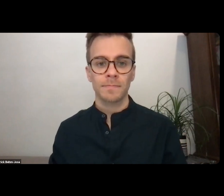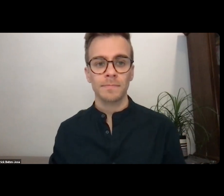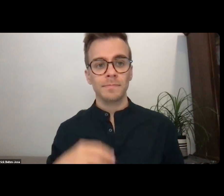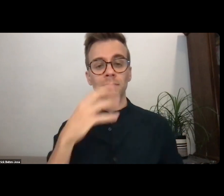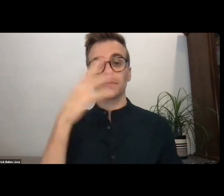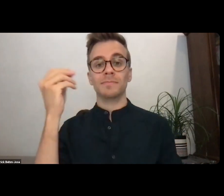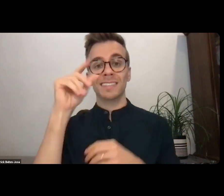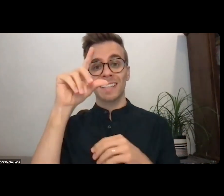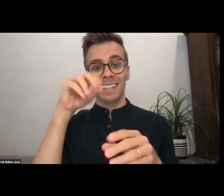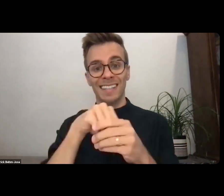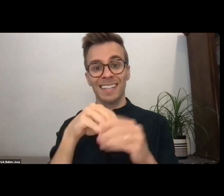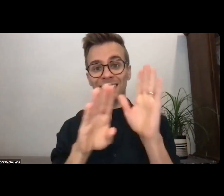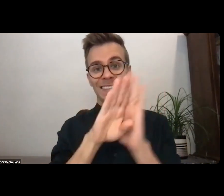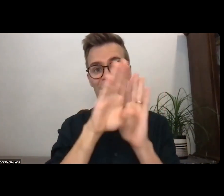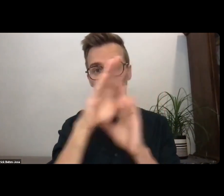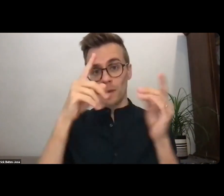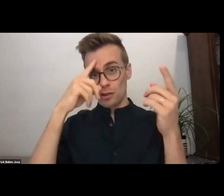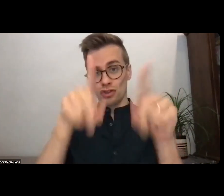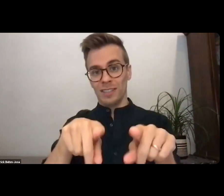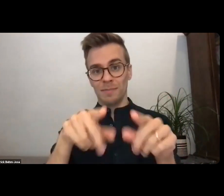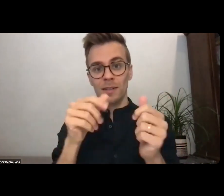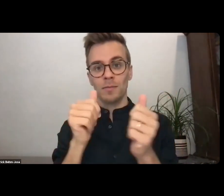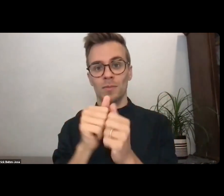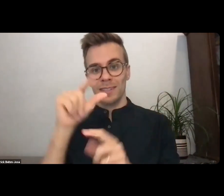Next slide.